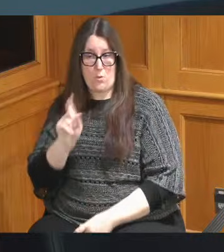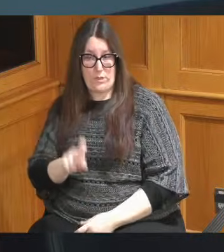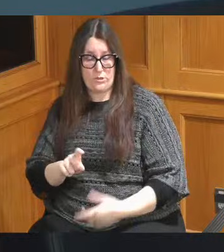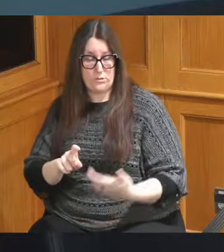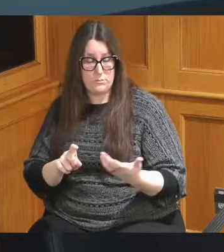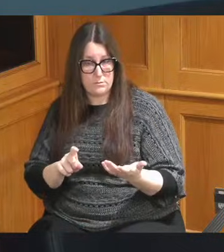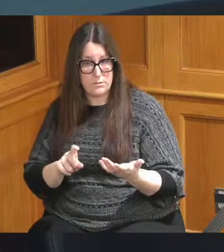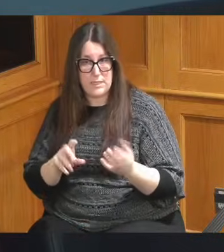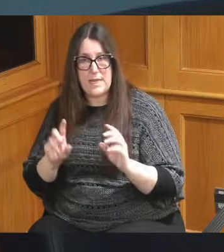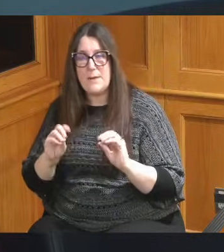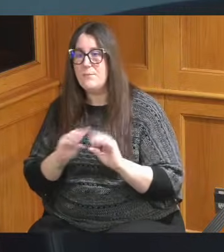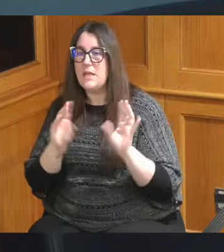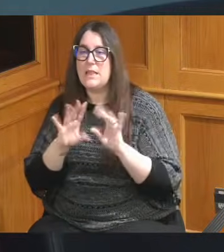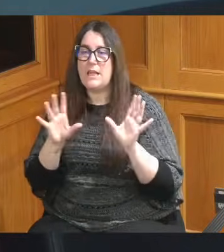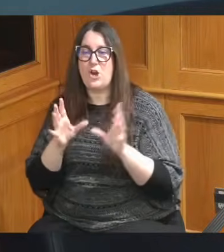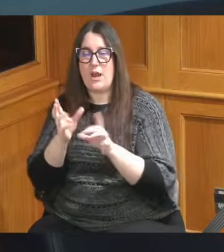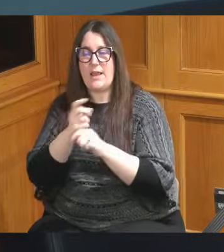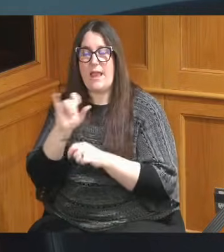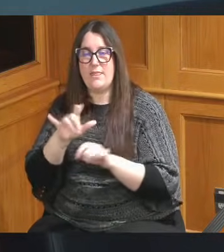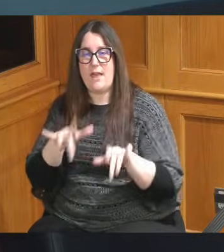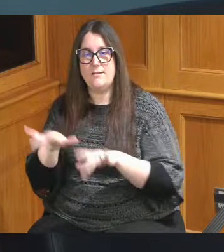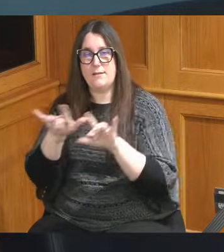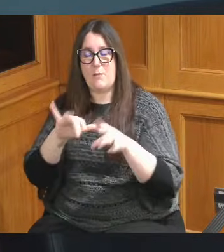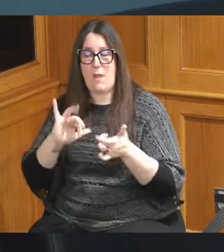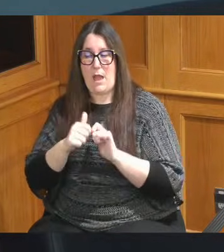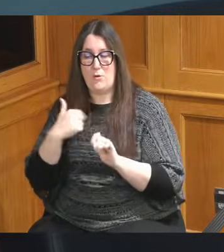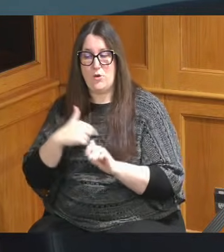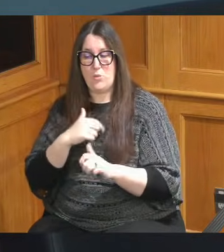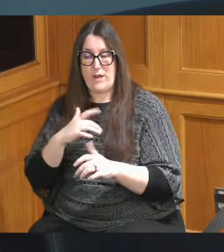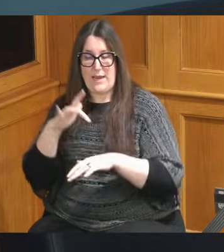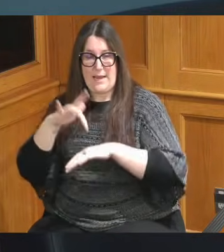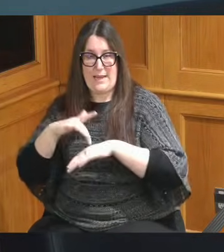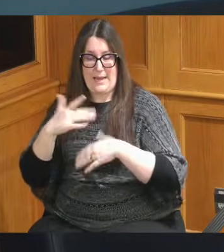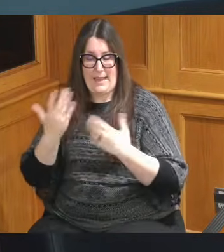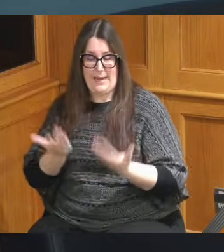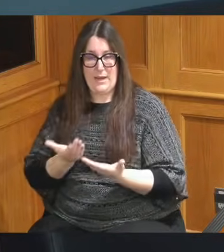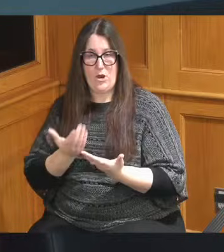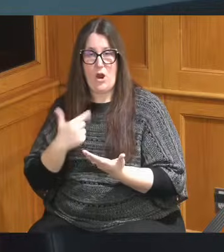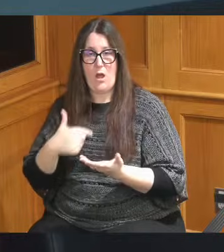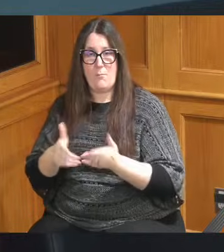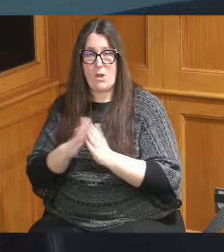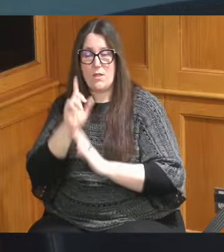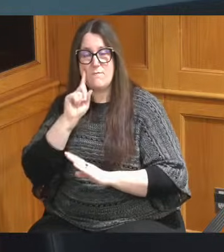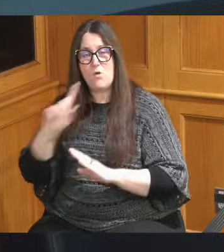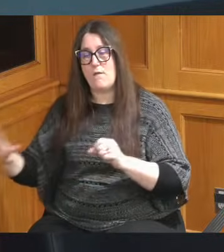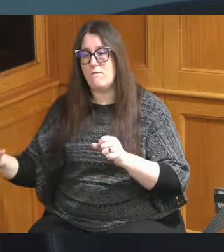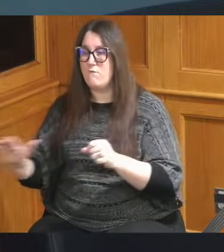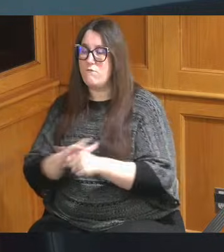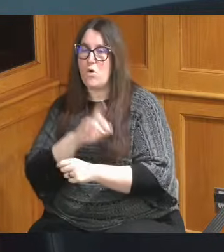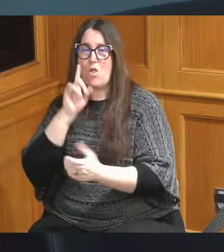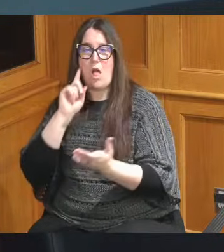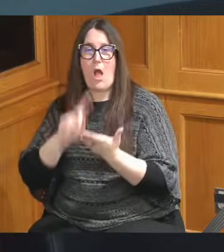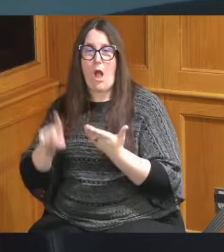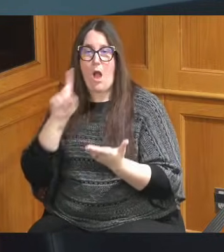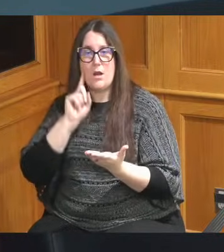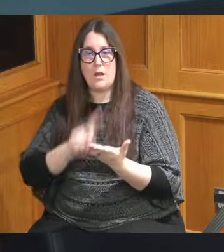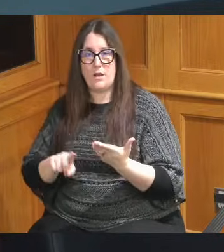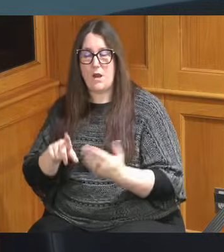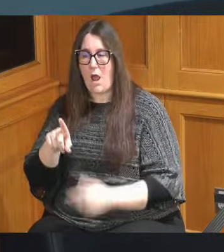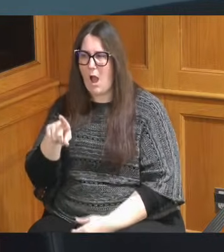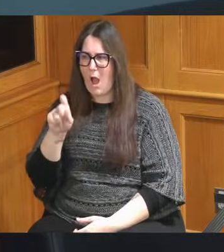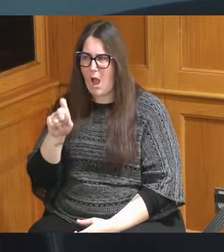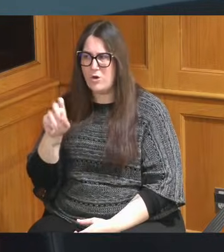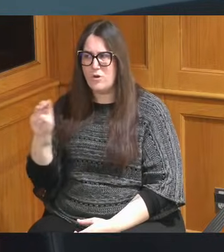get the tape. How did we get here? And I'm calling for a full audit because a $100 million in one